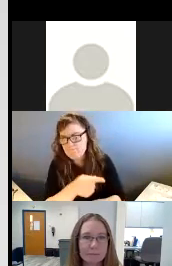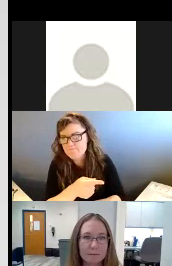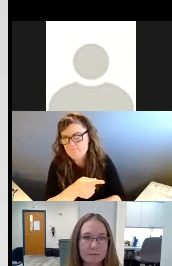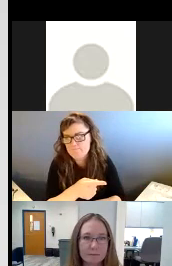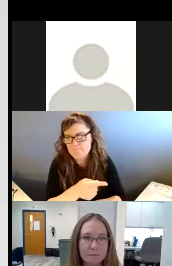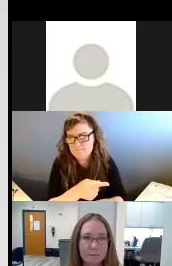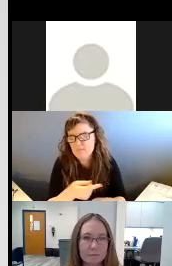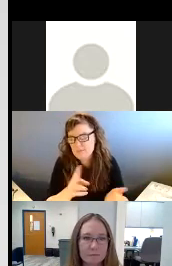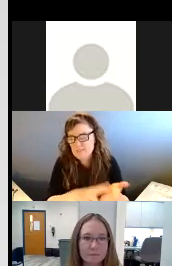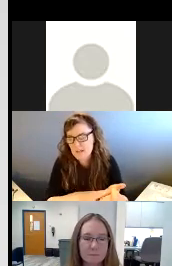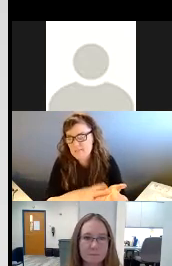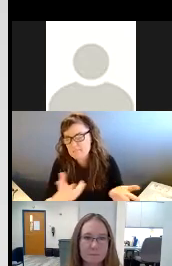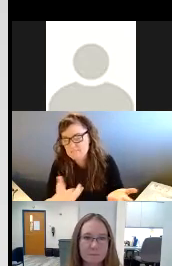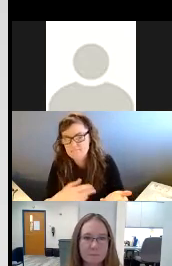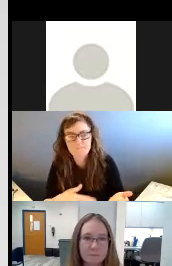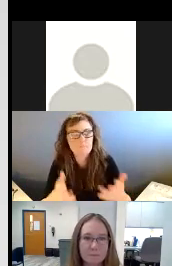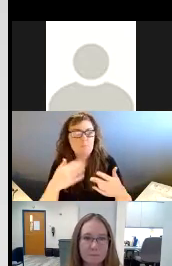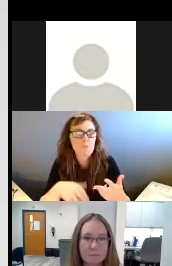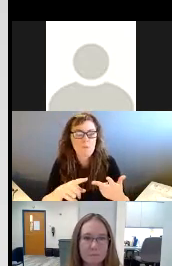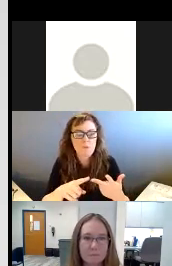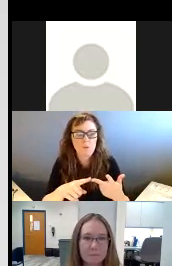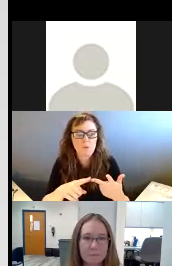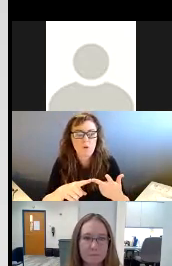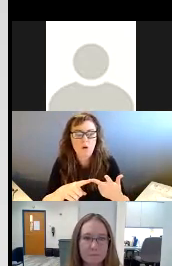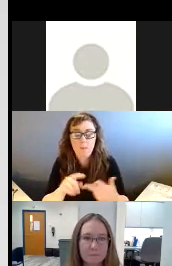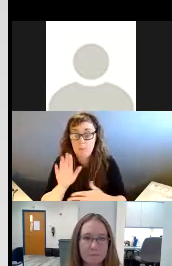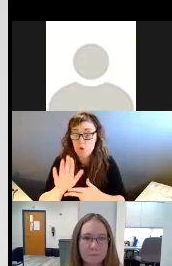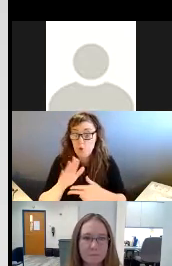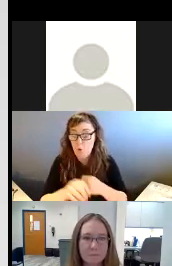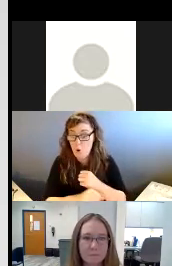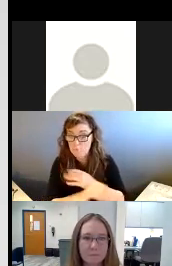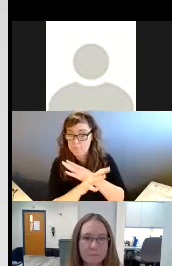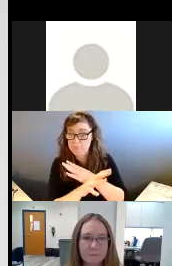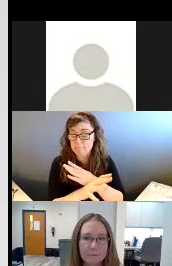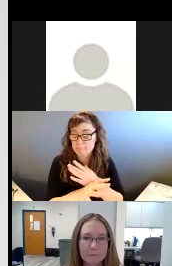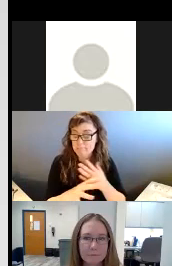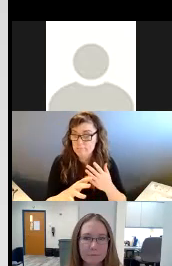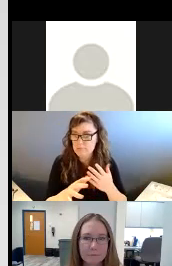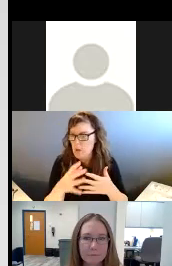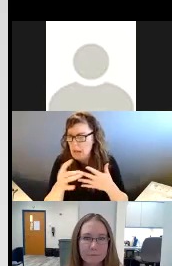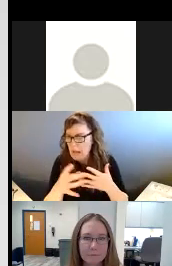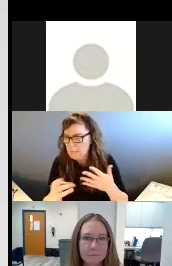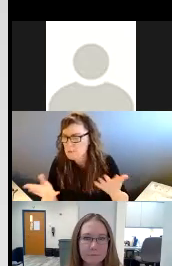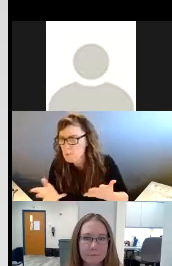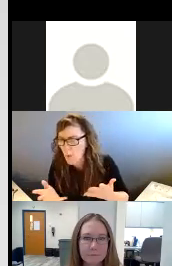YOU WANT TO LOOK AT THE PROS AND CONS OF YOUR PLATFORM. SO, DOES IT OFFER REALLY GOOD AUDIO AND VIDEO? IS IT EASY TO USE?